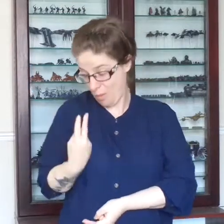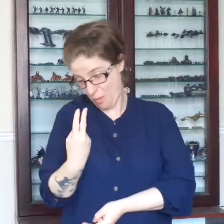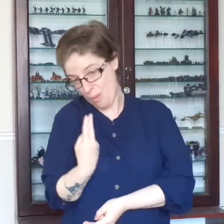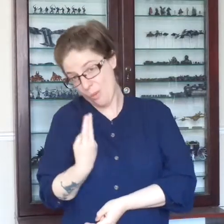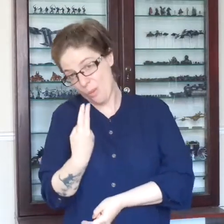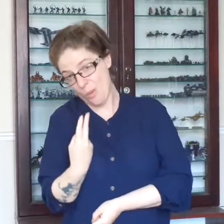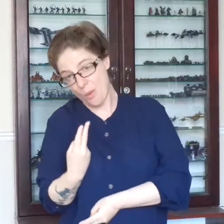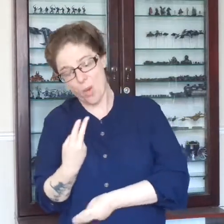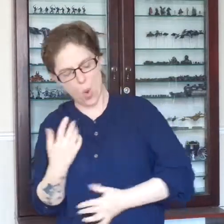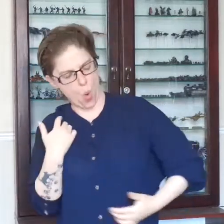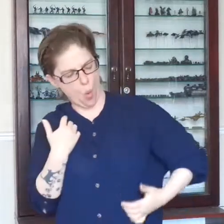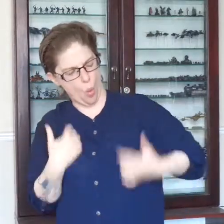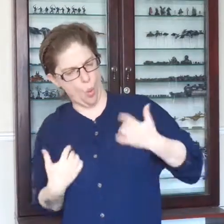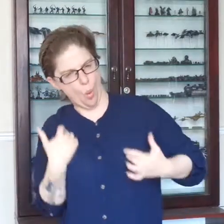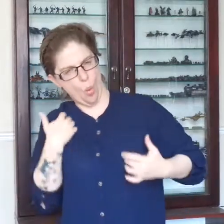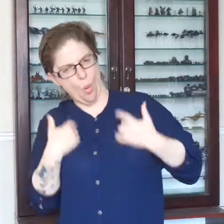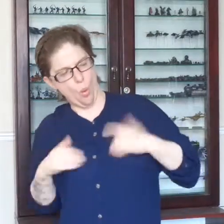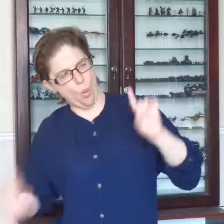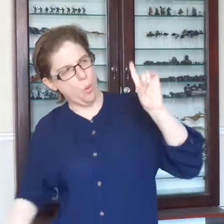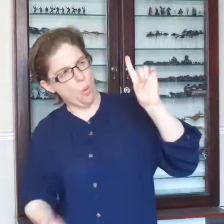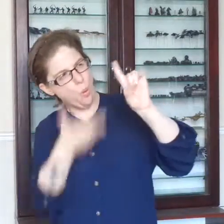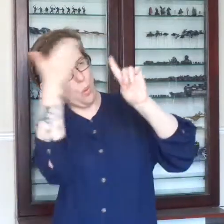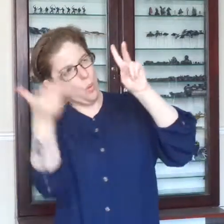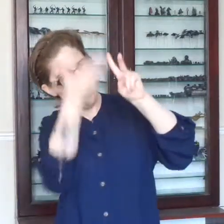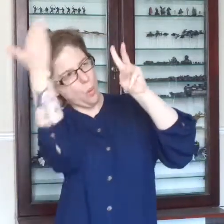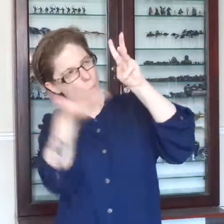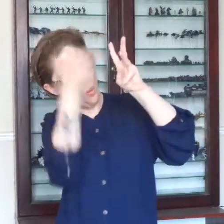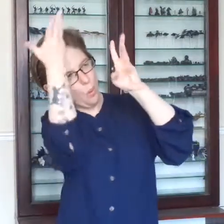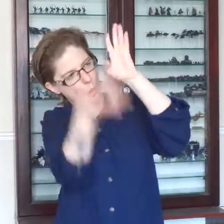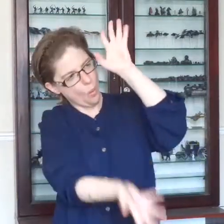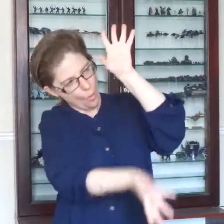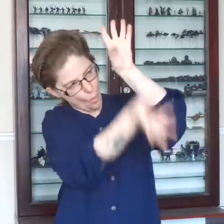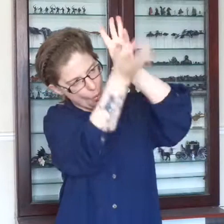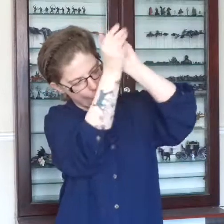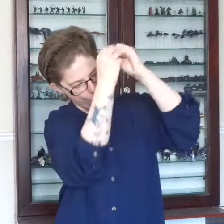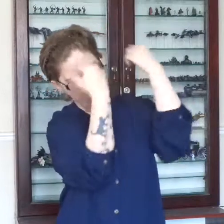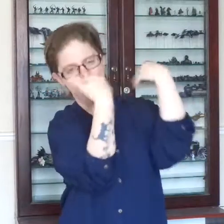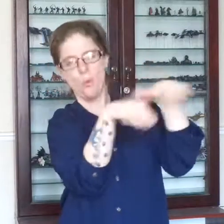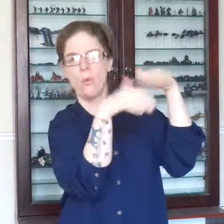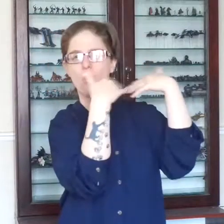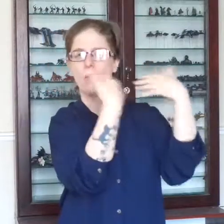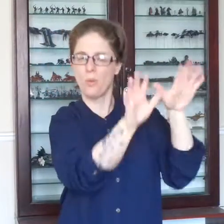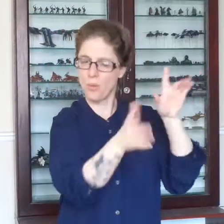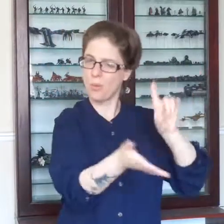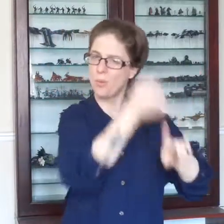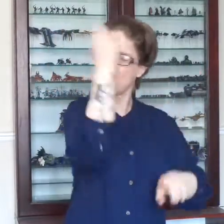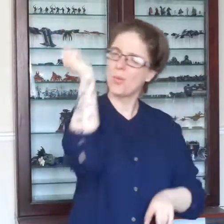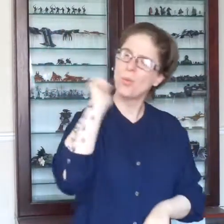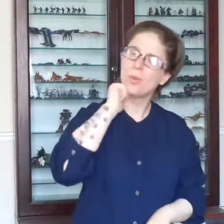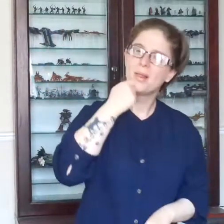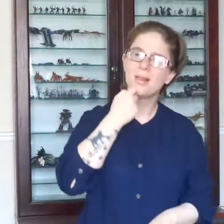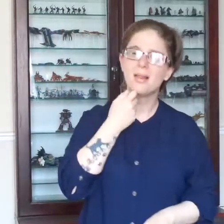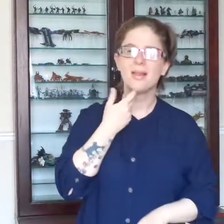We'll go and see the man on the moon My girl we've got nothing to lose